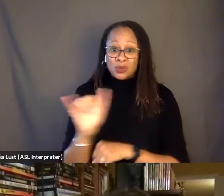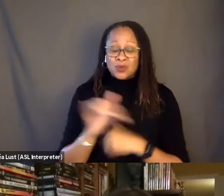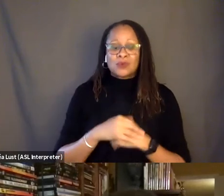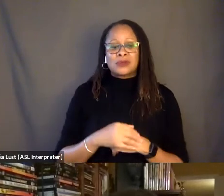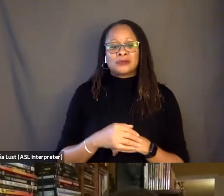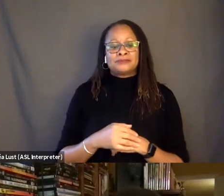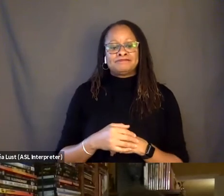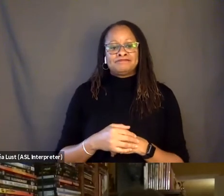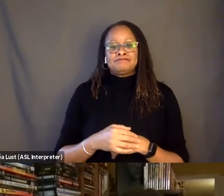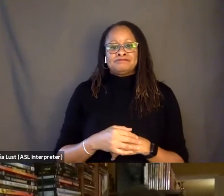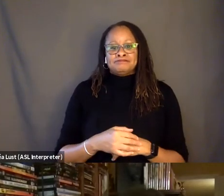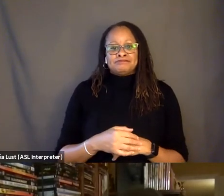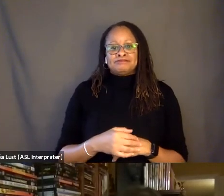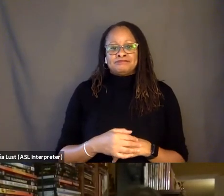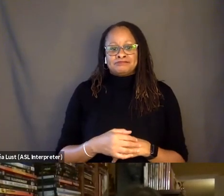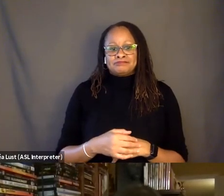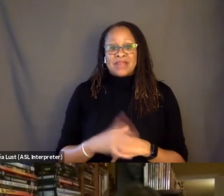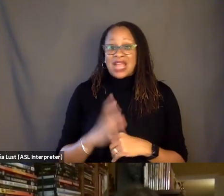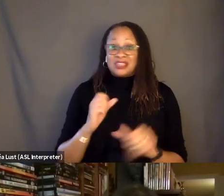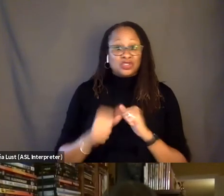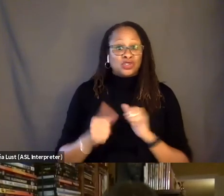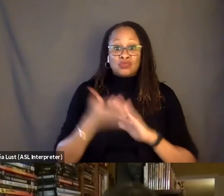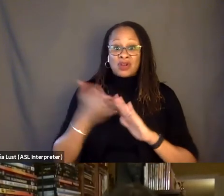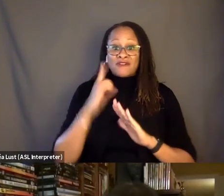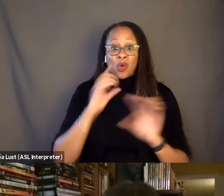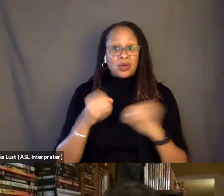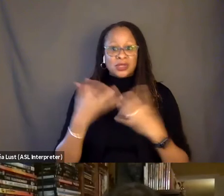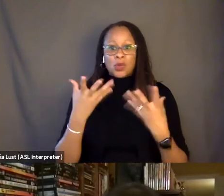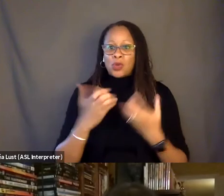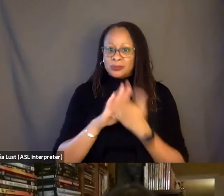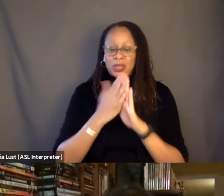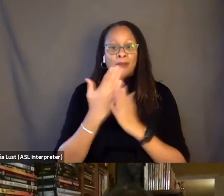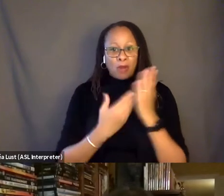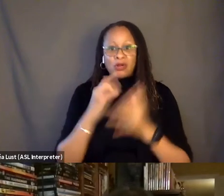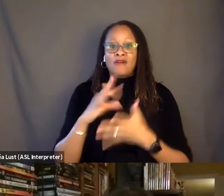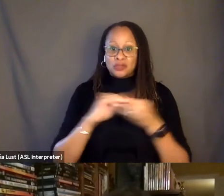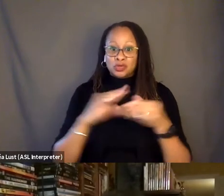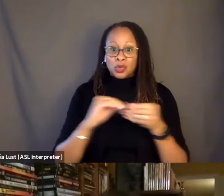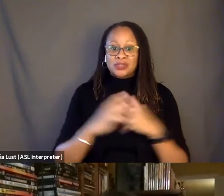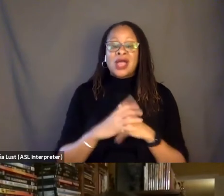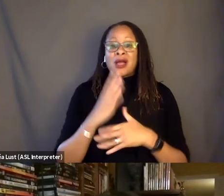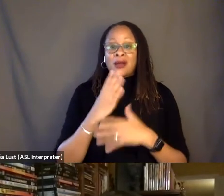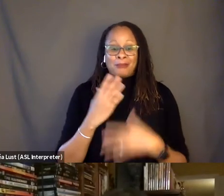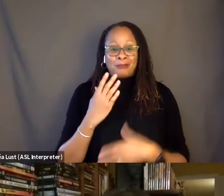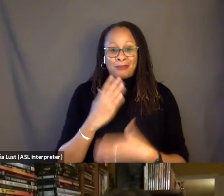I think they were also running for office. They wanted to be part of the story, part of the narrative. They also know my work, you know,